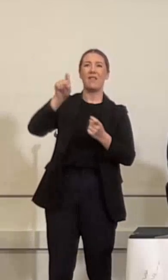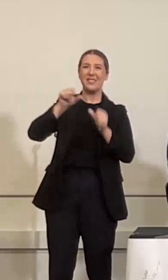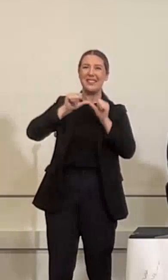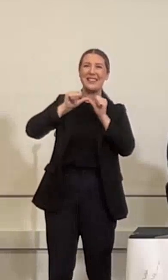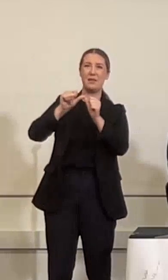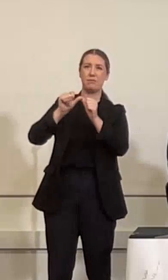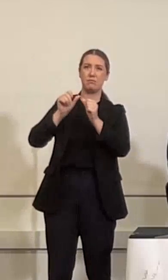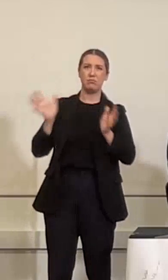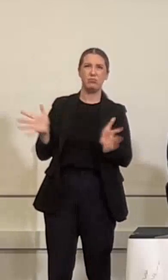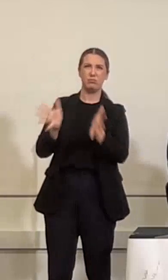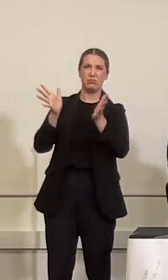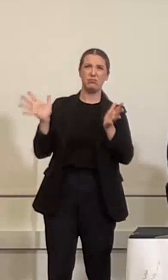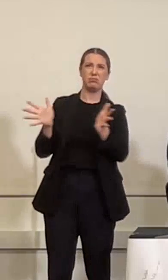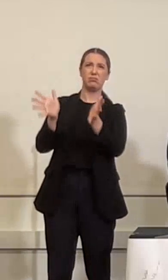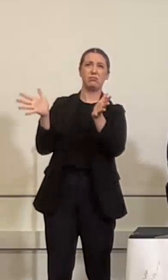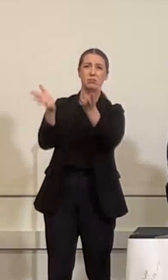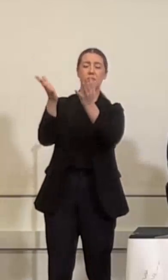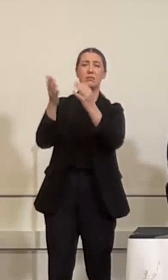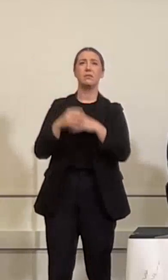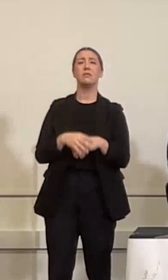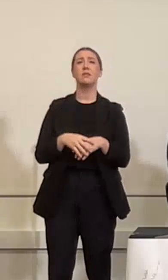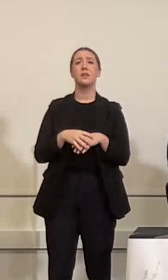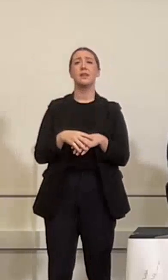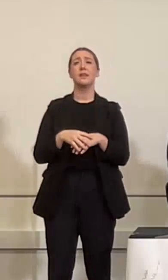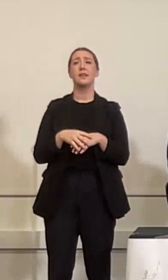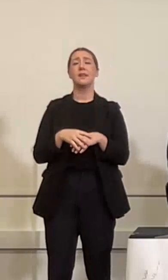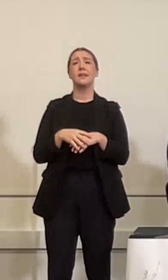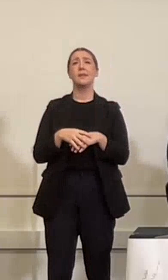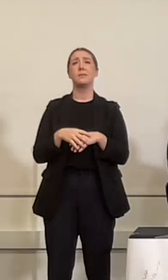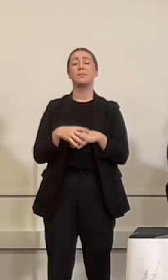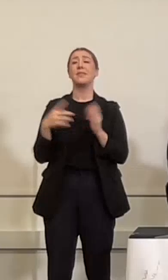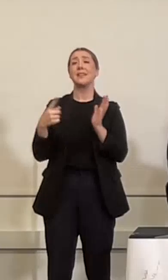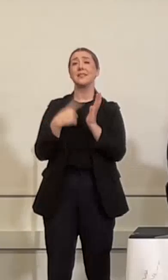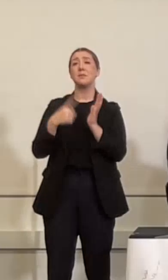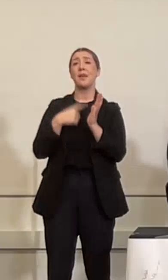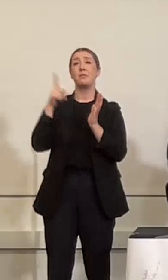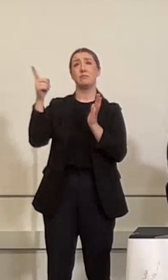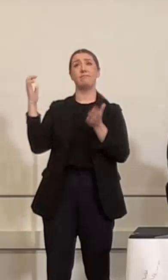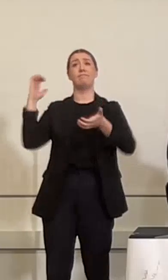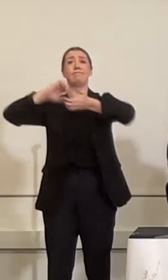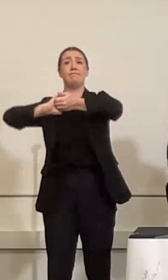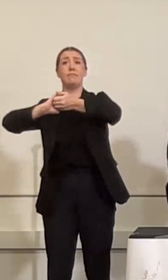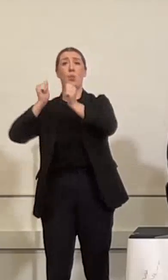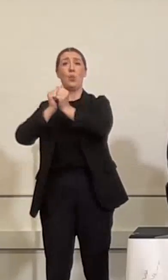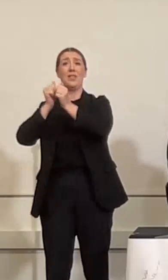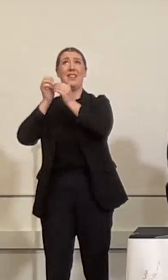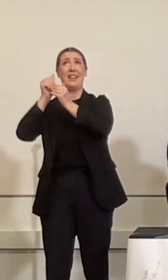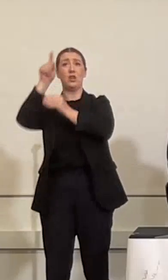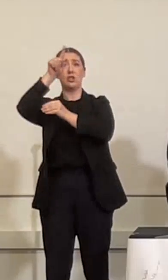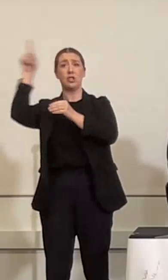And I think sometimes it's having leader, it's working with the leadership above to give people space in that level when